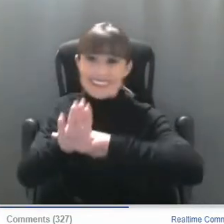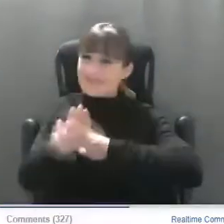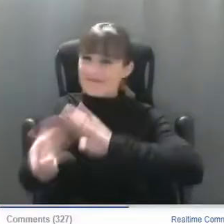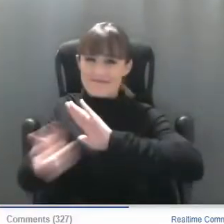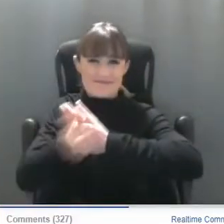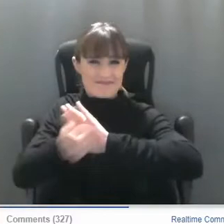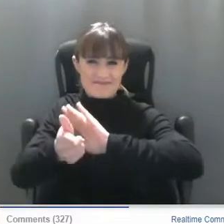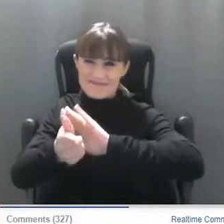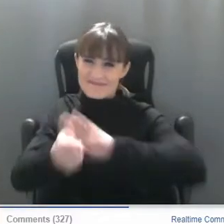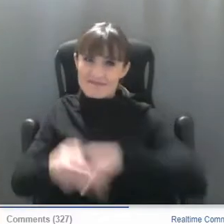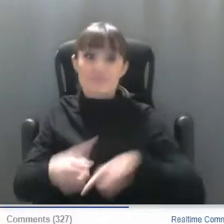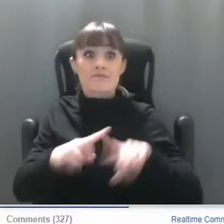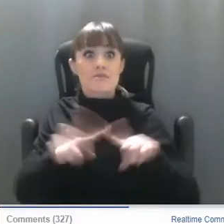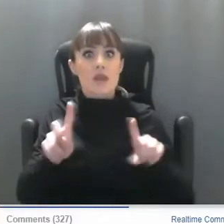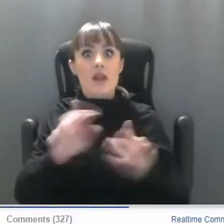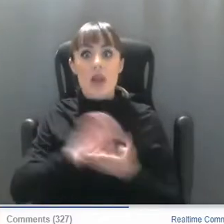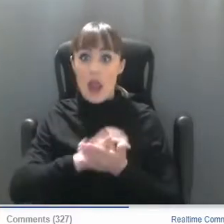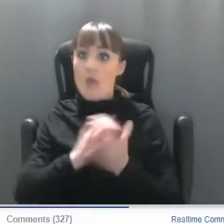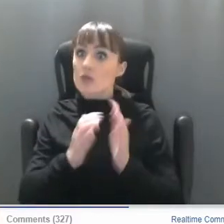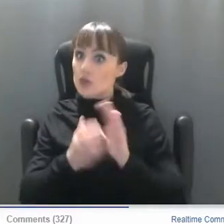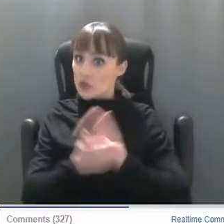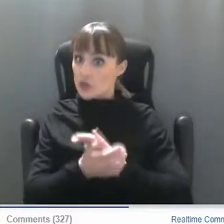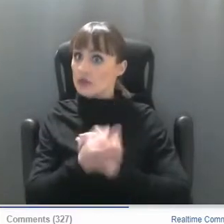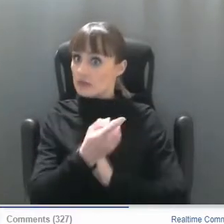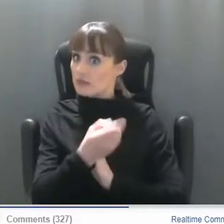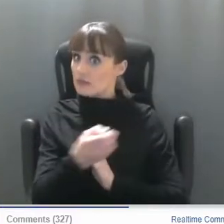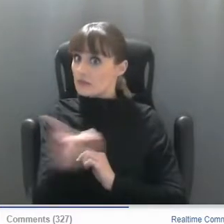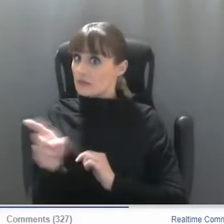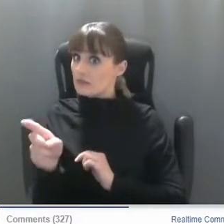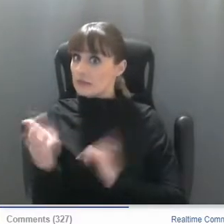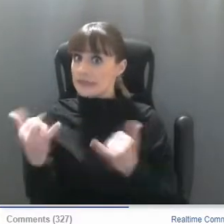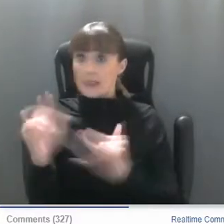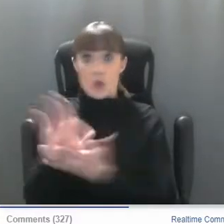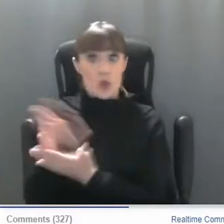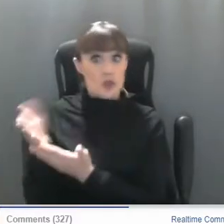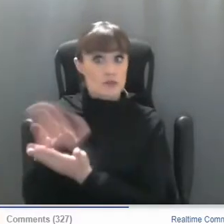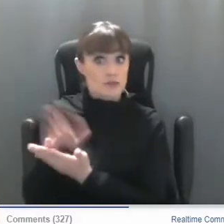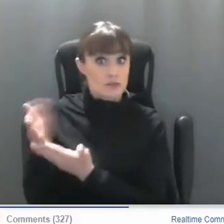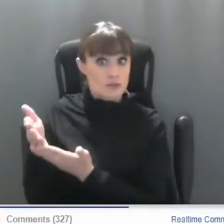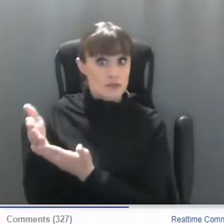They are grilling hamburgers, for sure. You can see the tables have been spaced